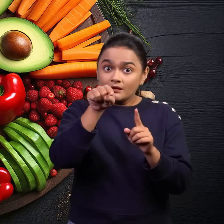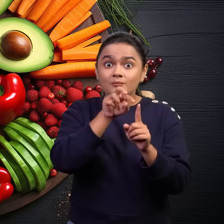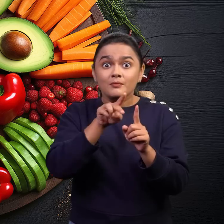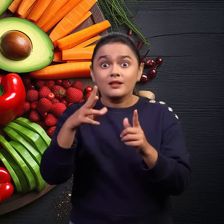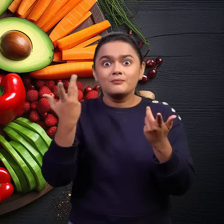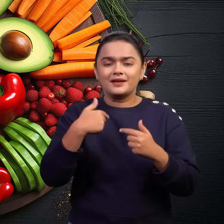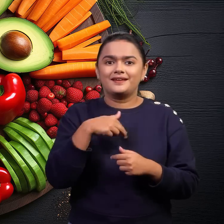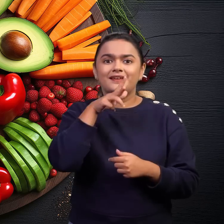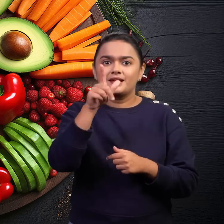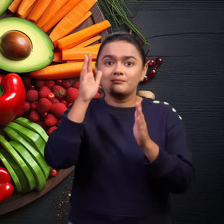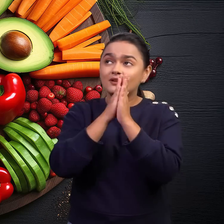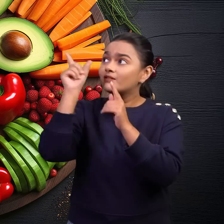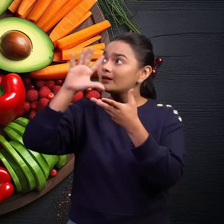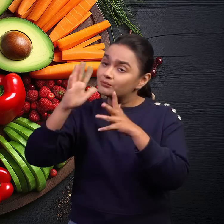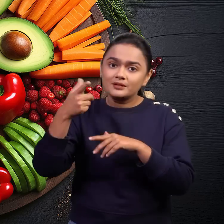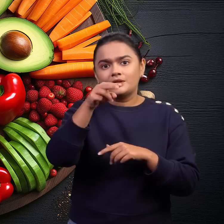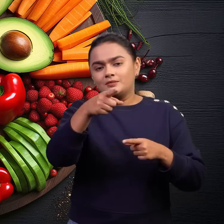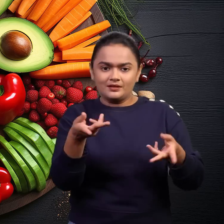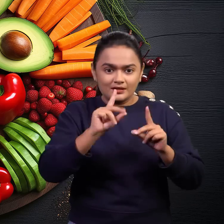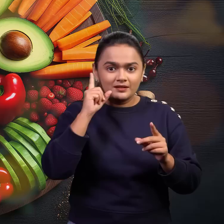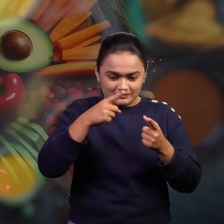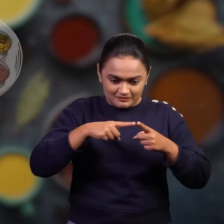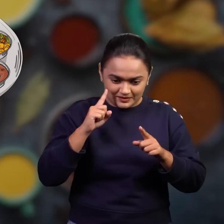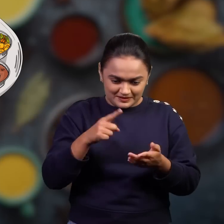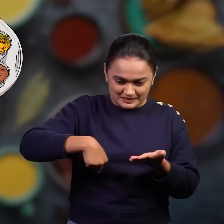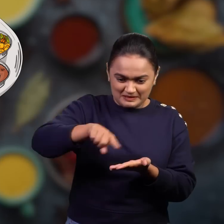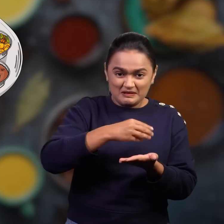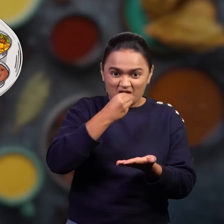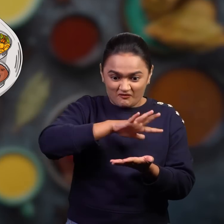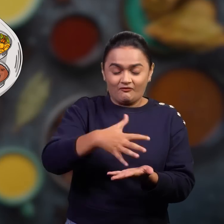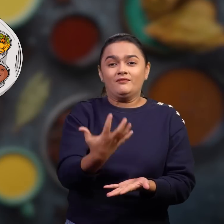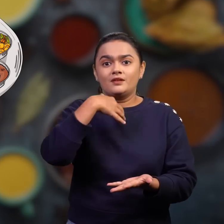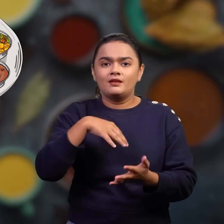But that doesn’t mean when I say God-given food, you eat a plate full of it.